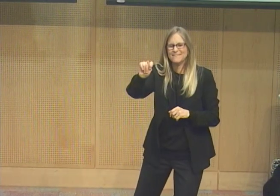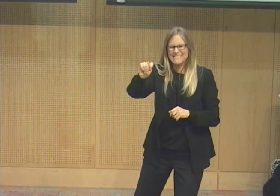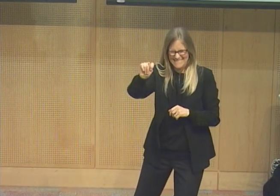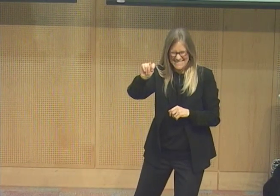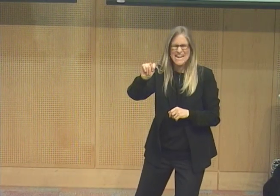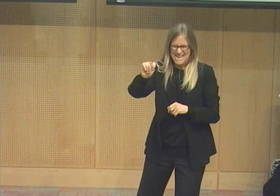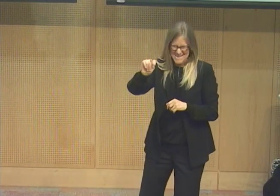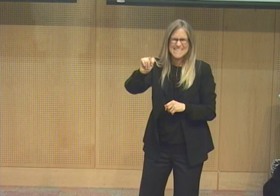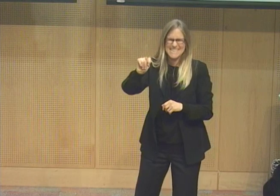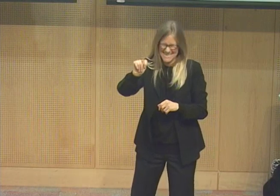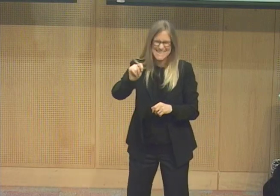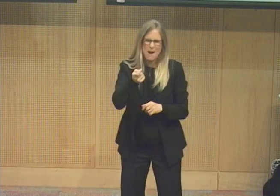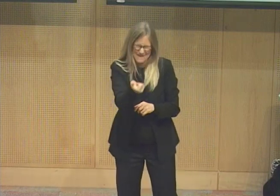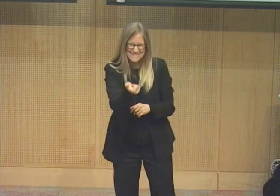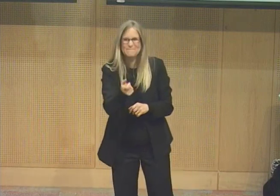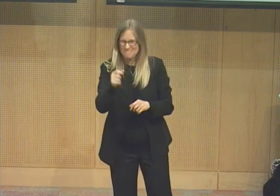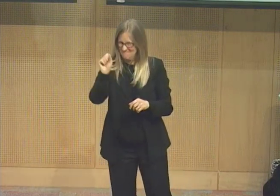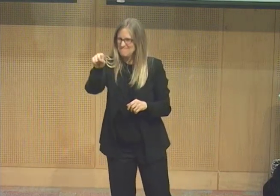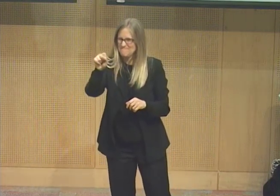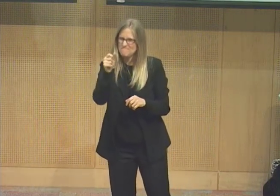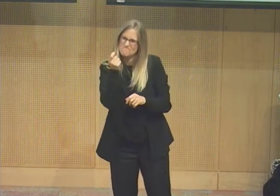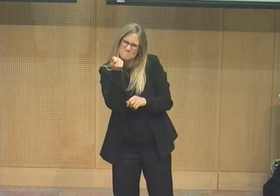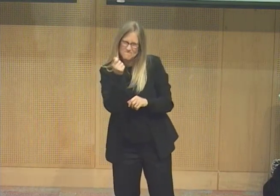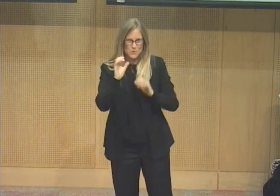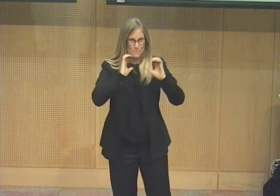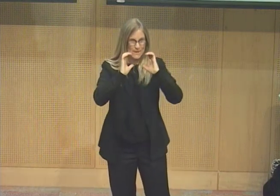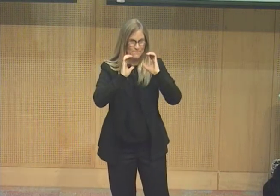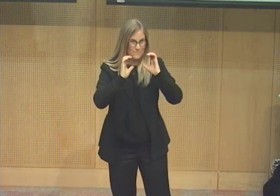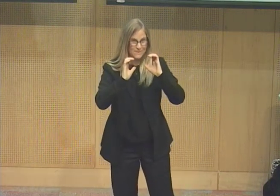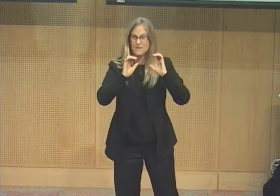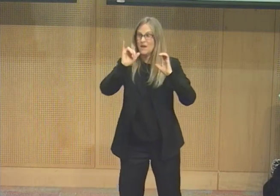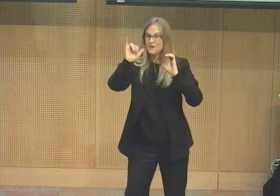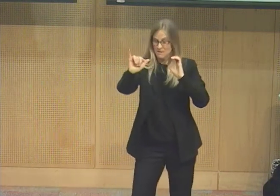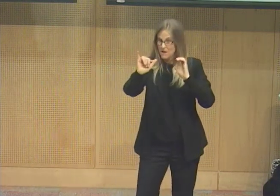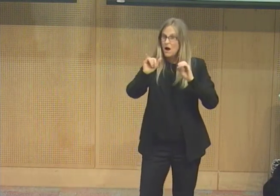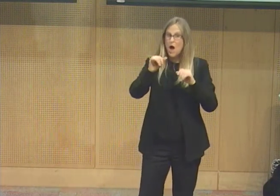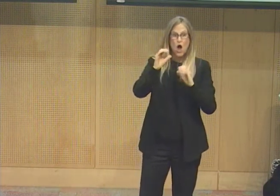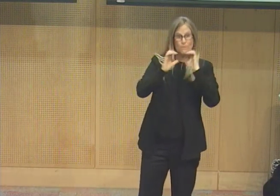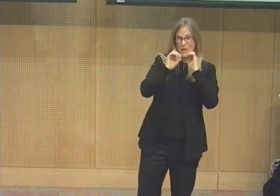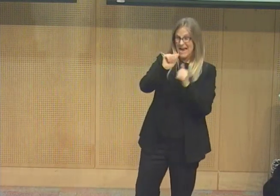"Communicate a bit," "to communicate a bit."